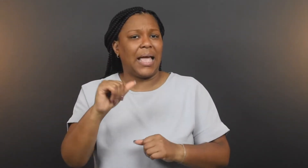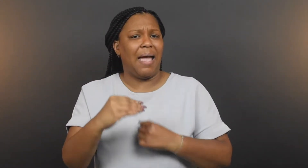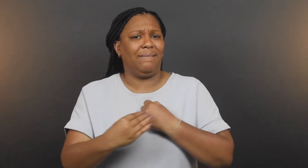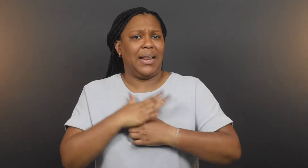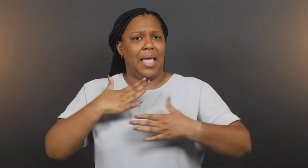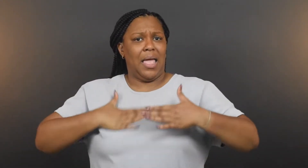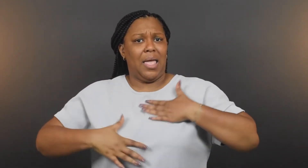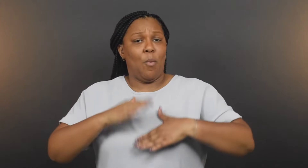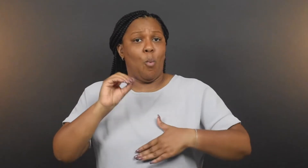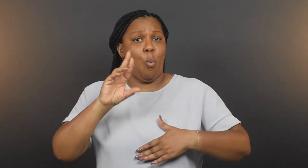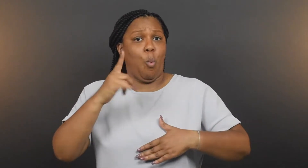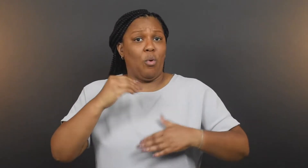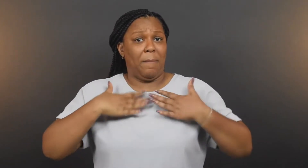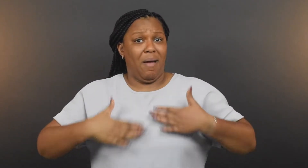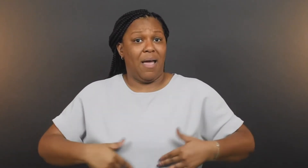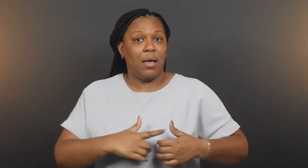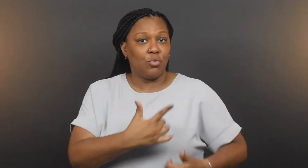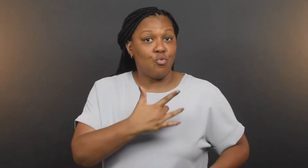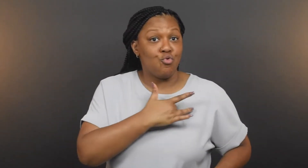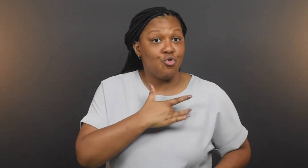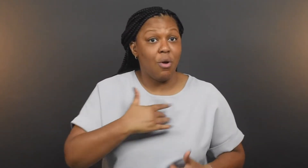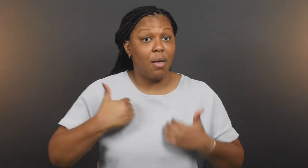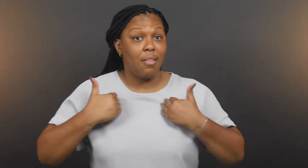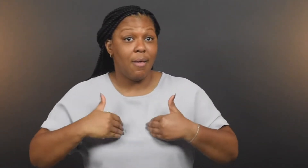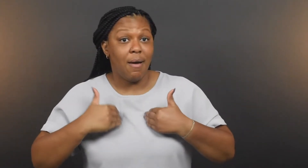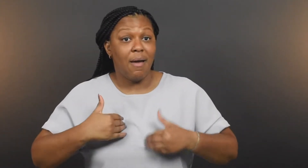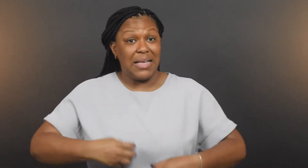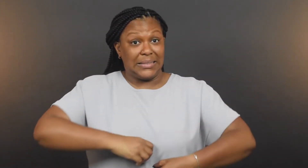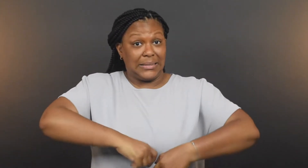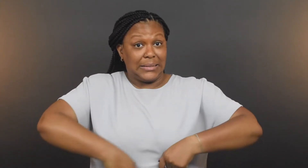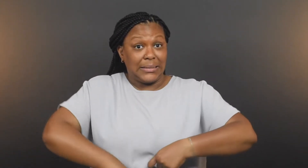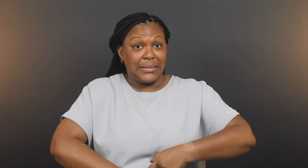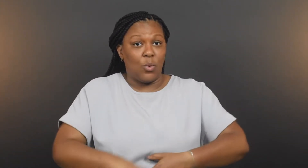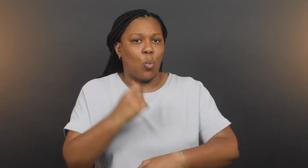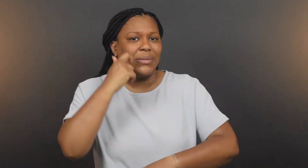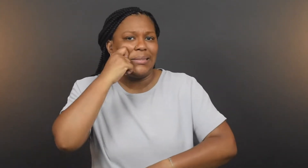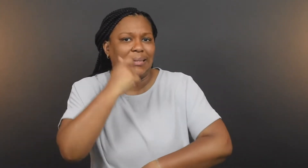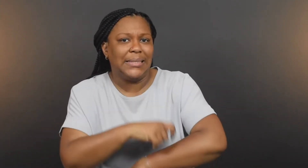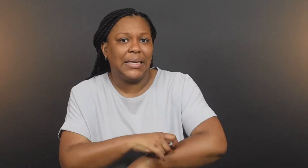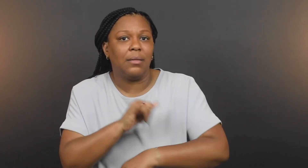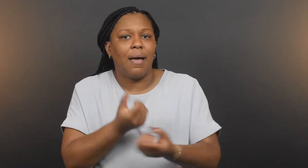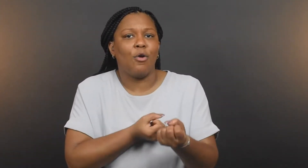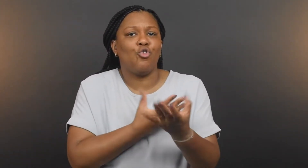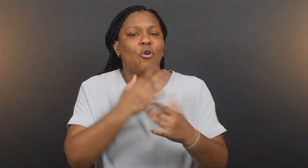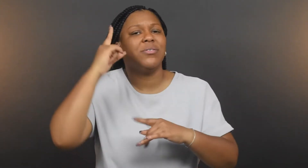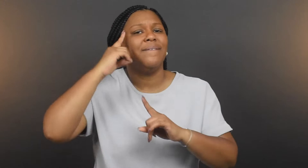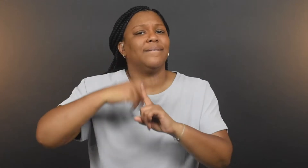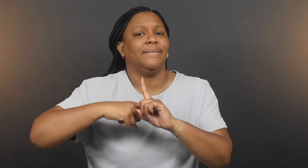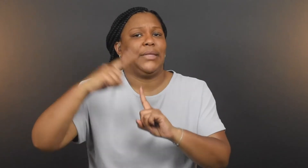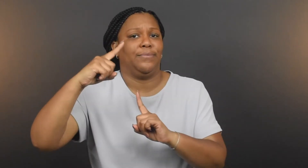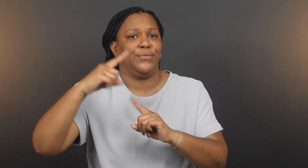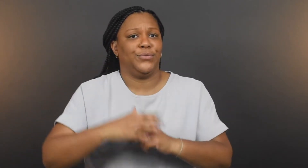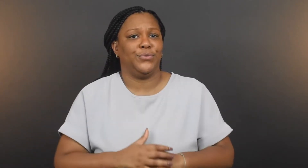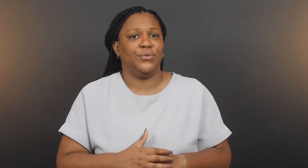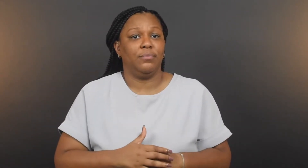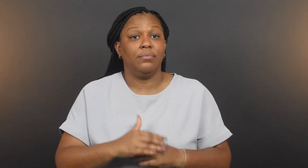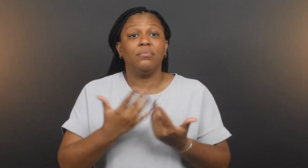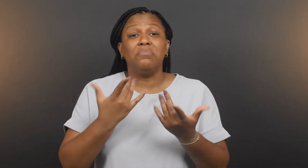MIS-C can inflame organs like the heart, lungs, intestines, or skin, and it causes fever.